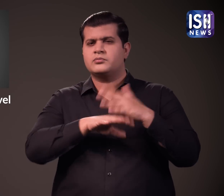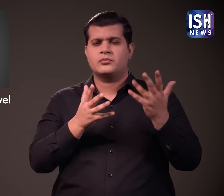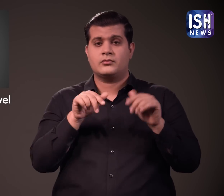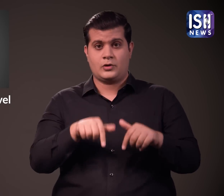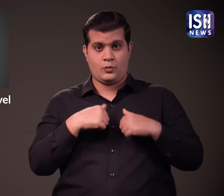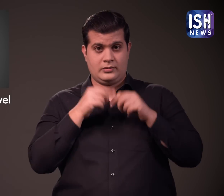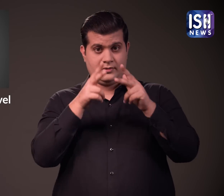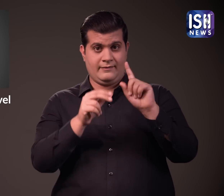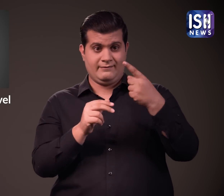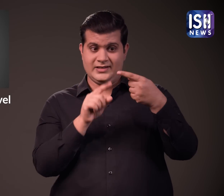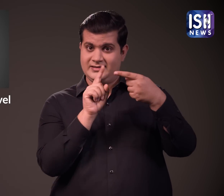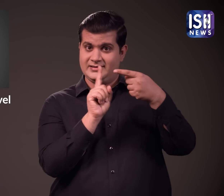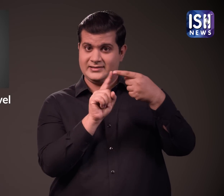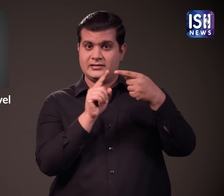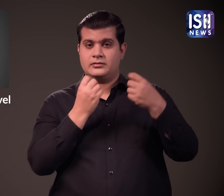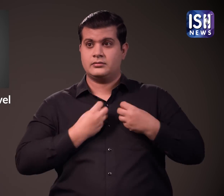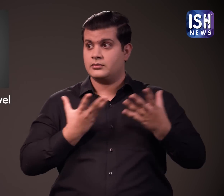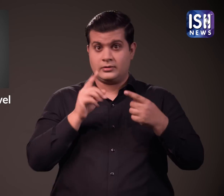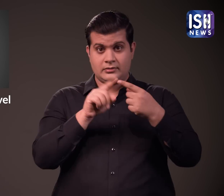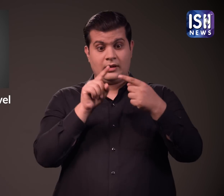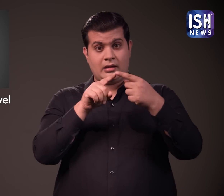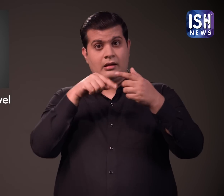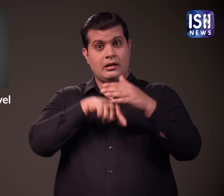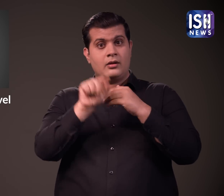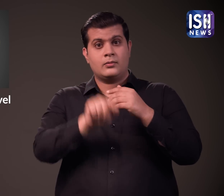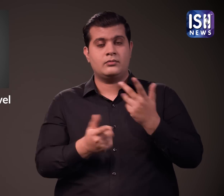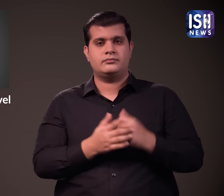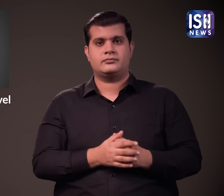(3.1) Now I will you details about Untoward Incidents: